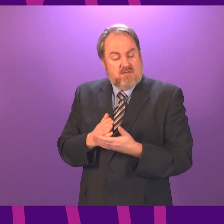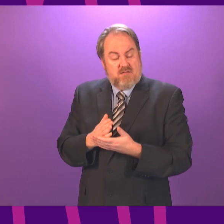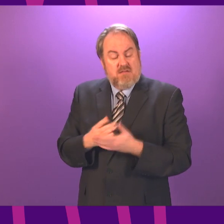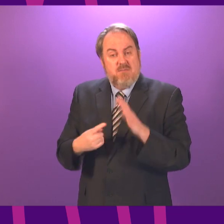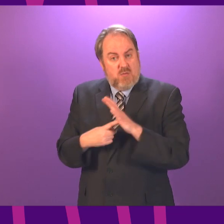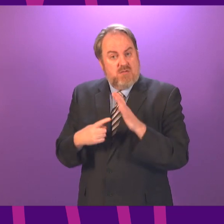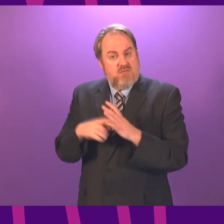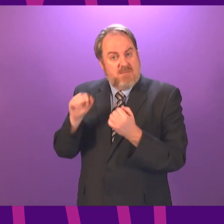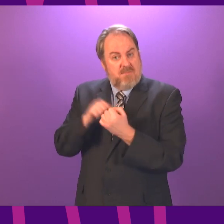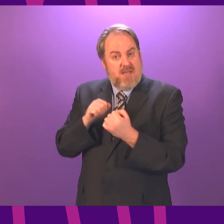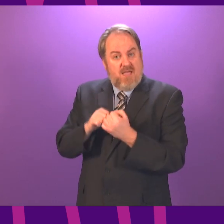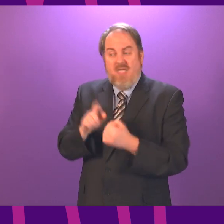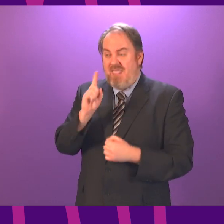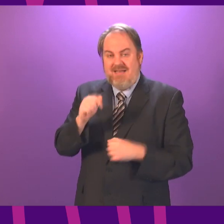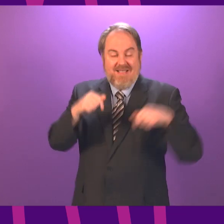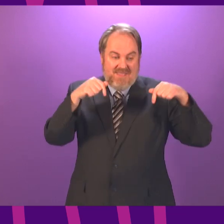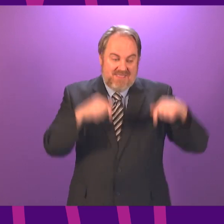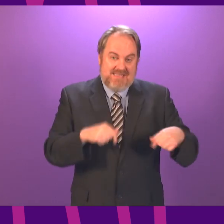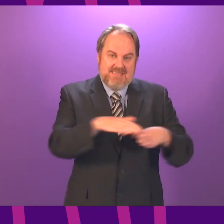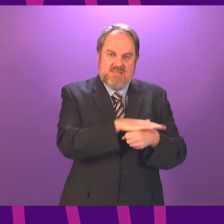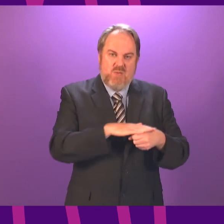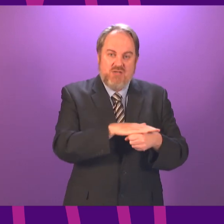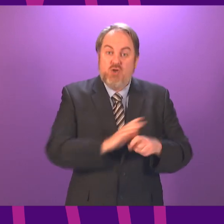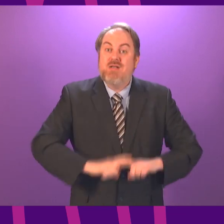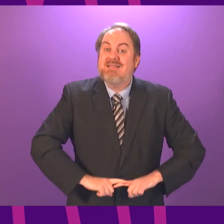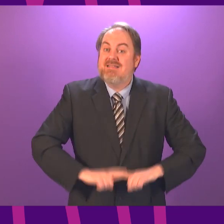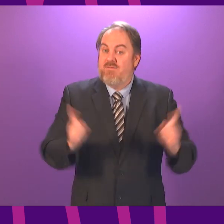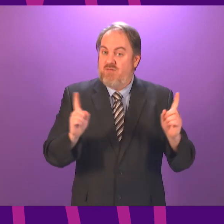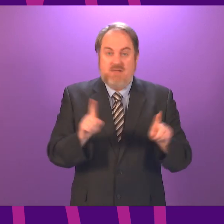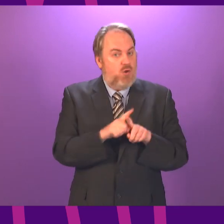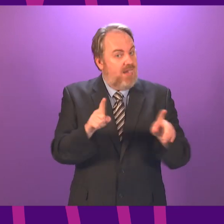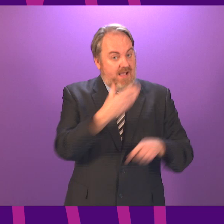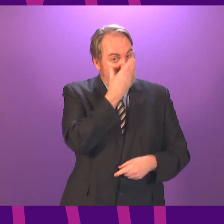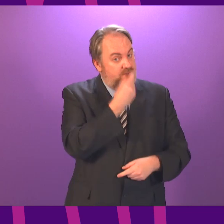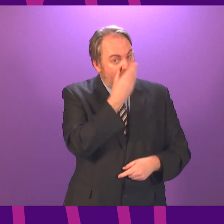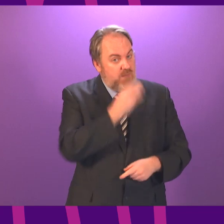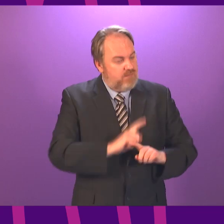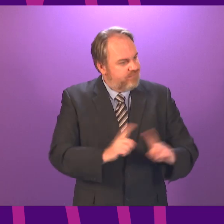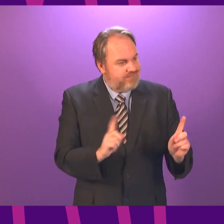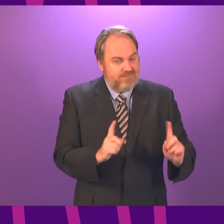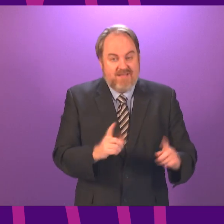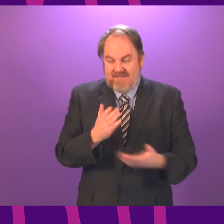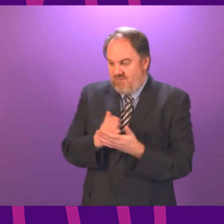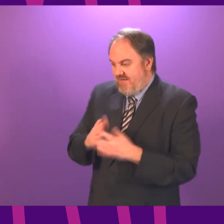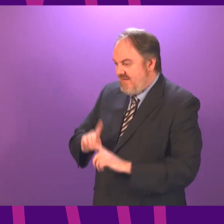we were dealing not with a flu pandemic, but with a completely different beast that required,